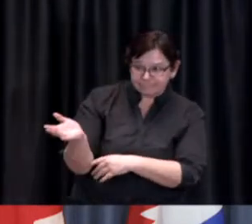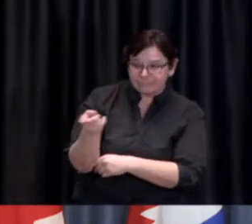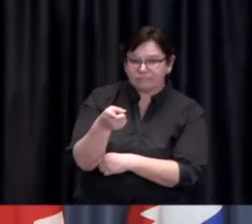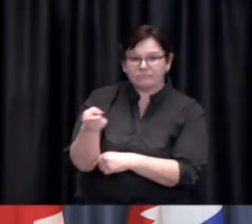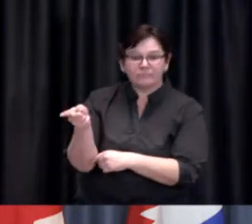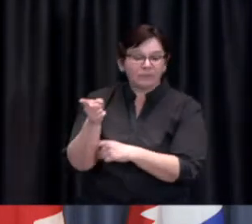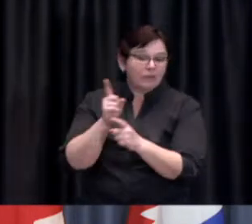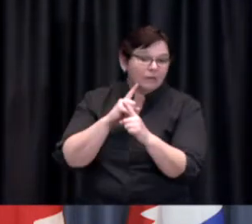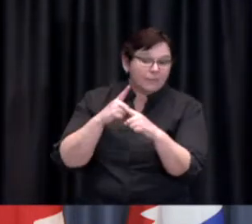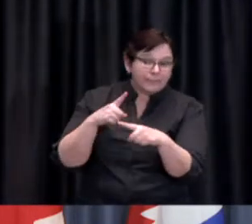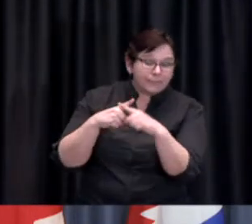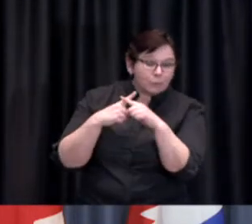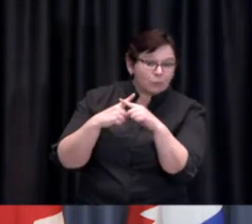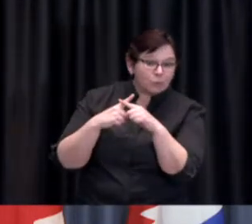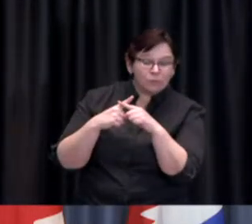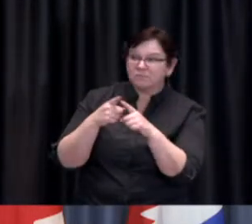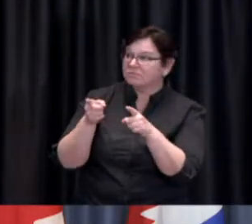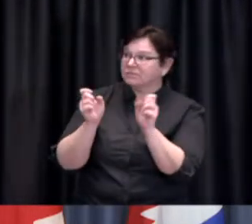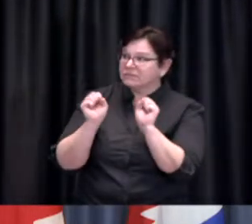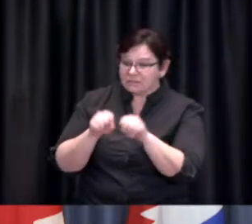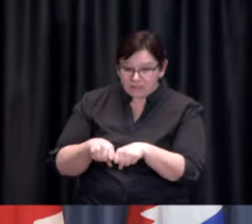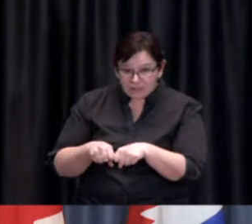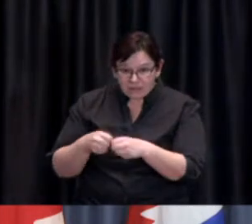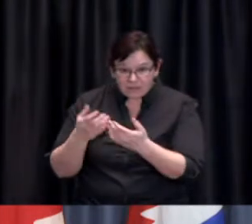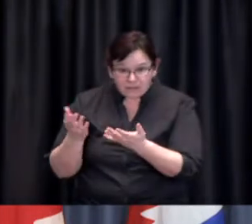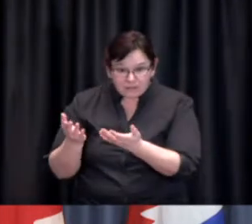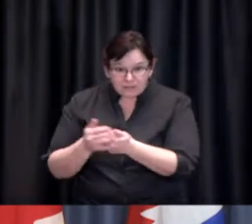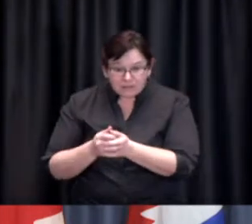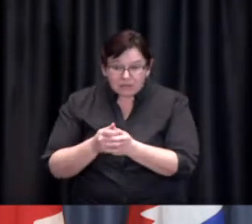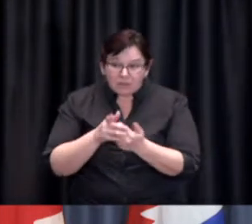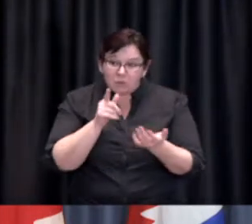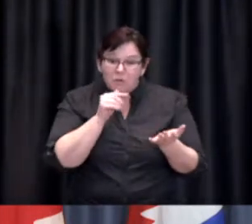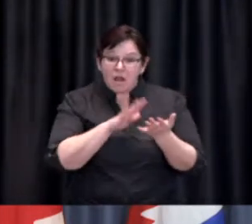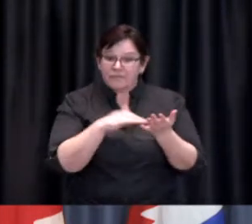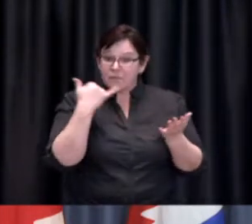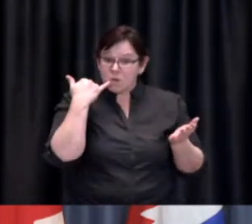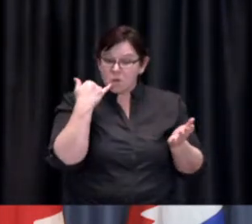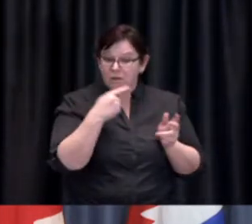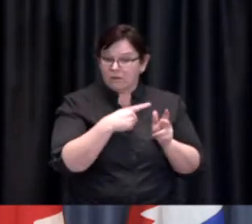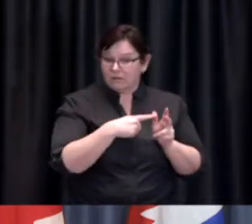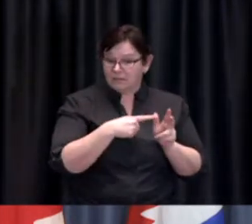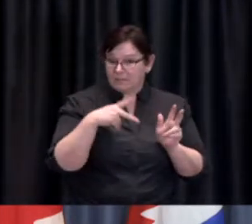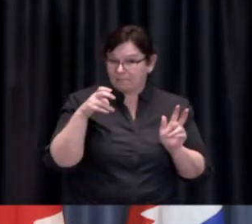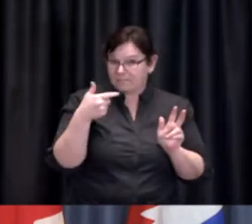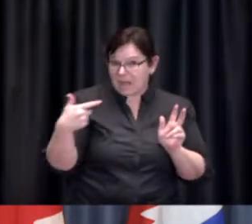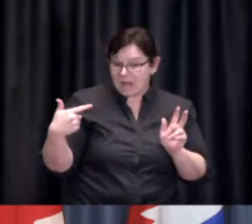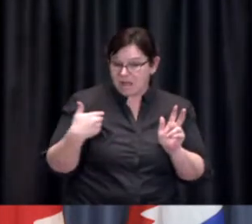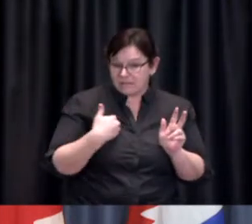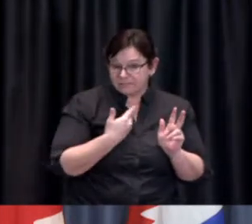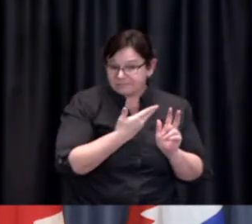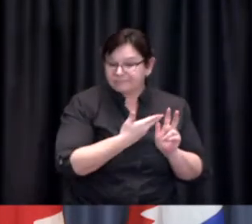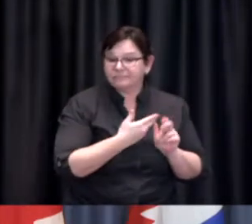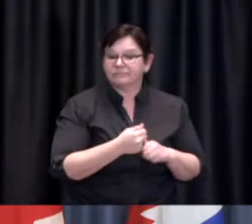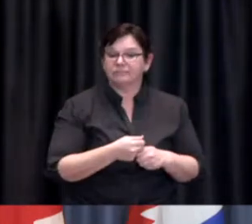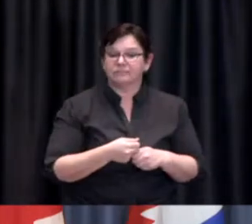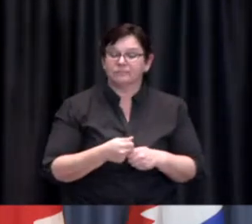question as well on the line we have Chief Pegg should you have questions for the Chief. We'll go first to Dave Woodward from Global News Radio. Dave go ahead please.